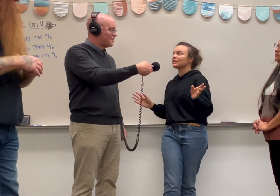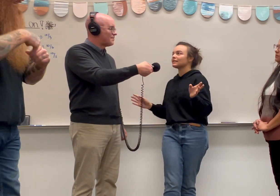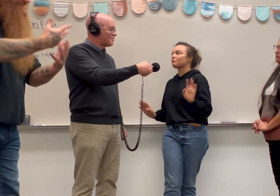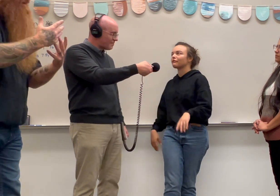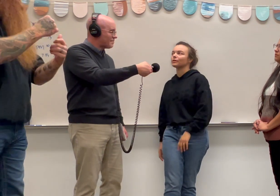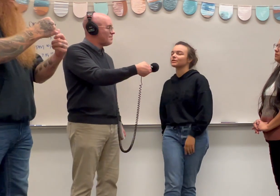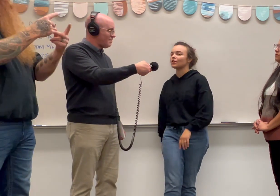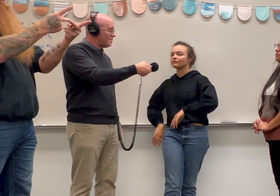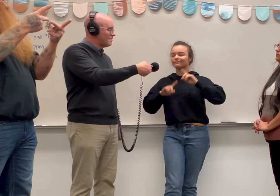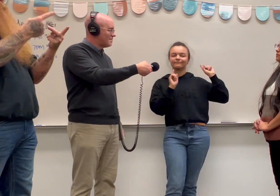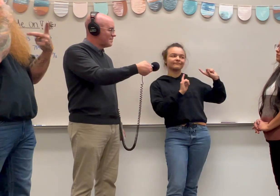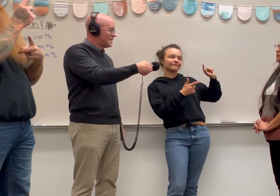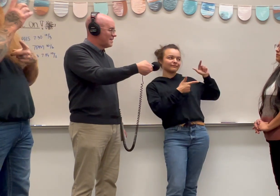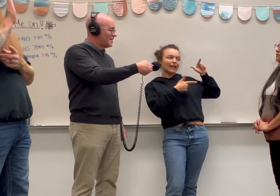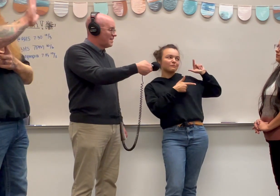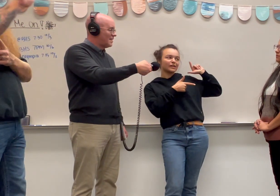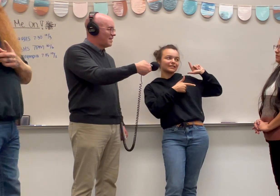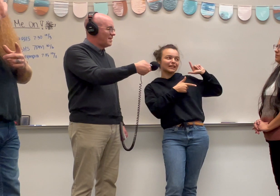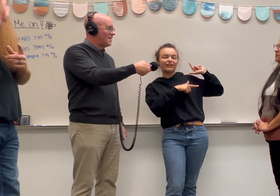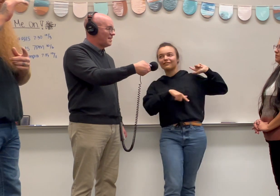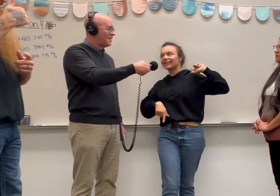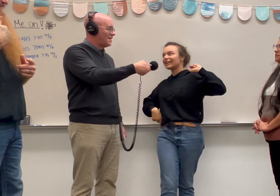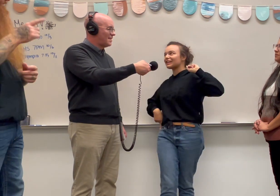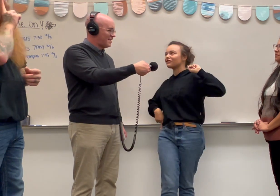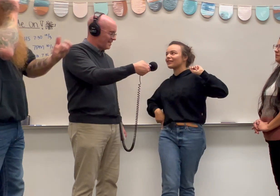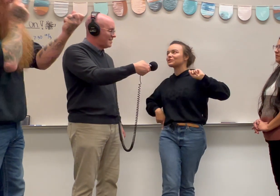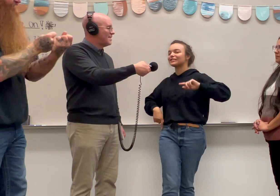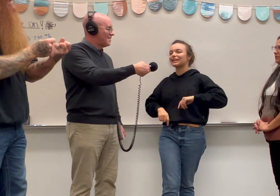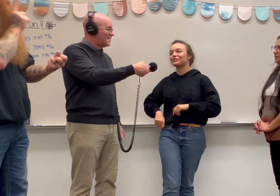space in that platform so I'm here as a deaf Advocate and a deaf friend which is another